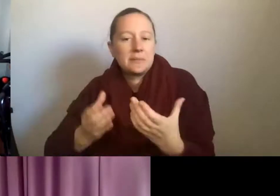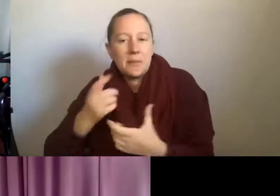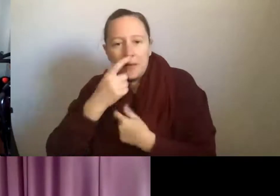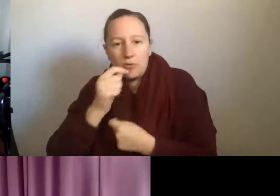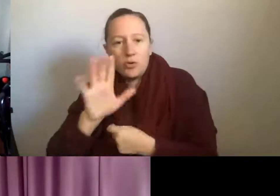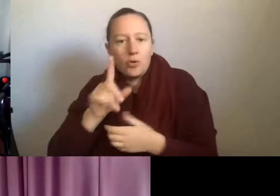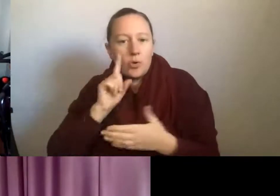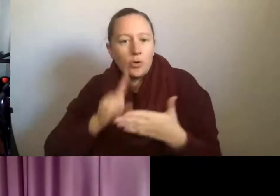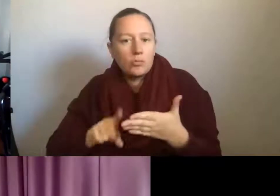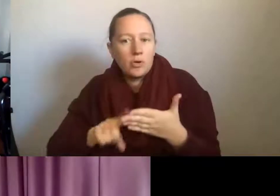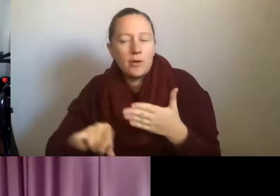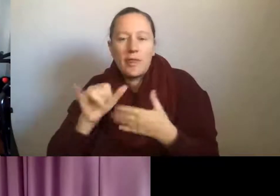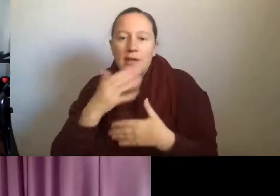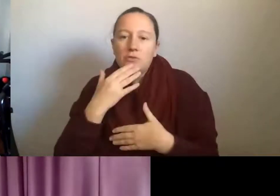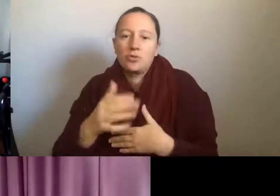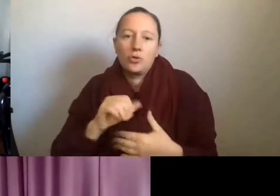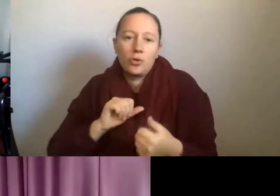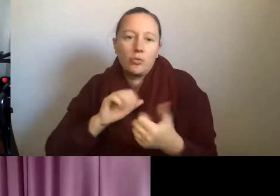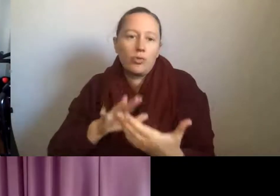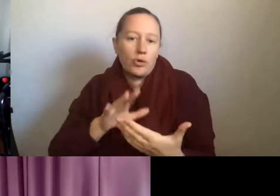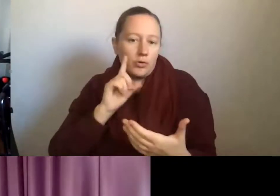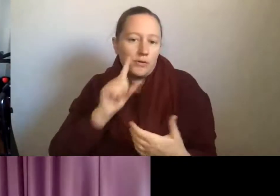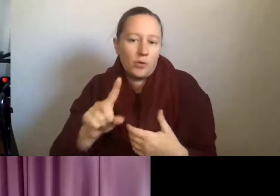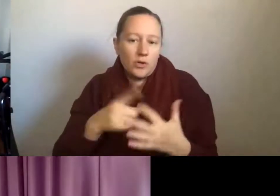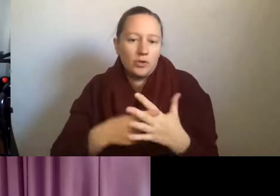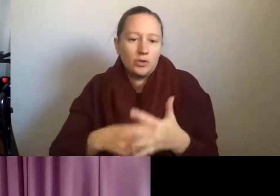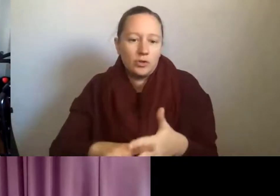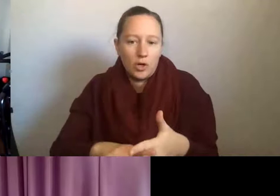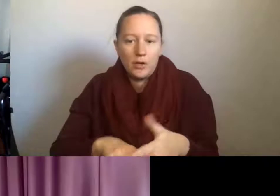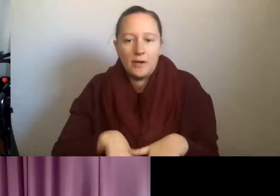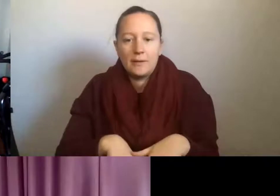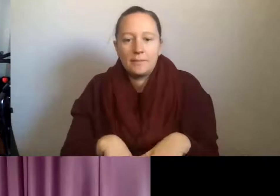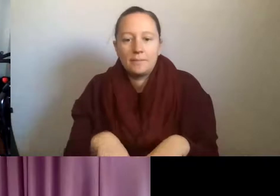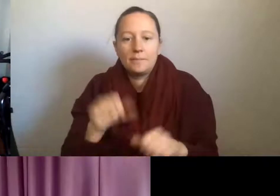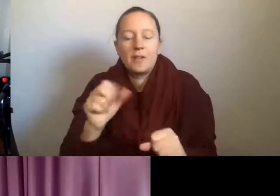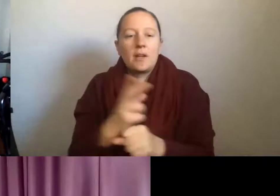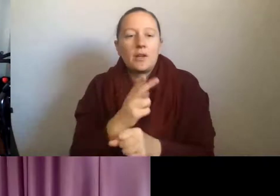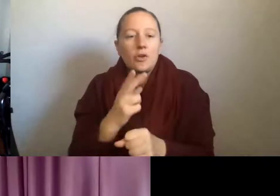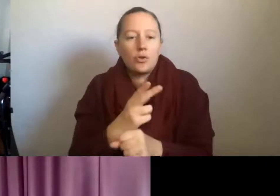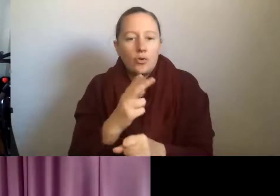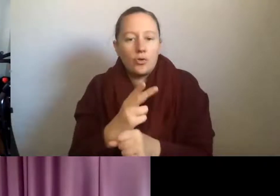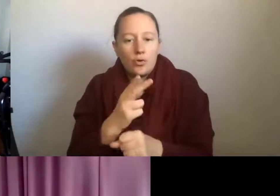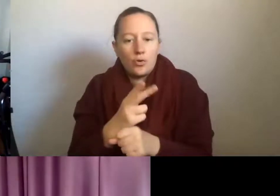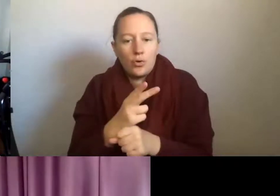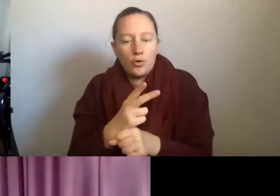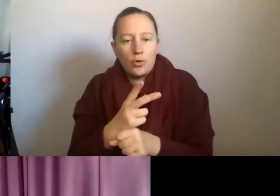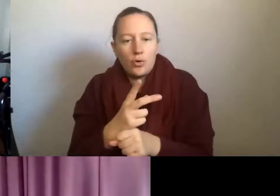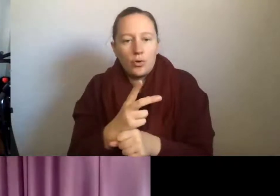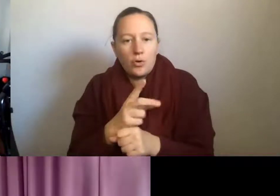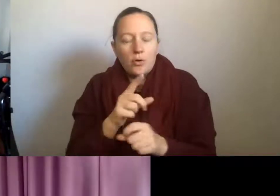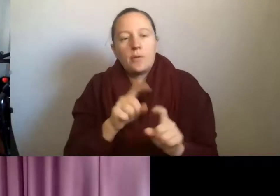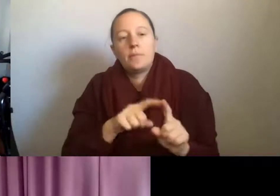and that's a good way to get started there. You can even use that Matchmaker tool then to pop over to the program officials tab to find the .. .